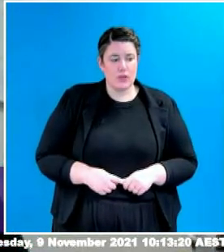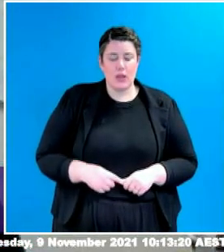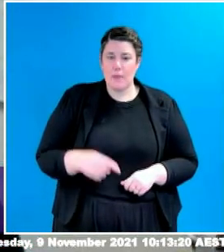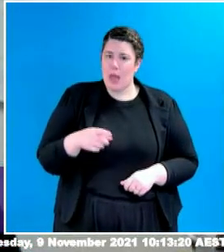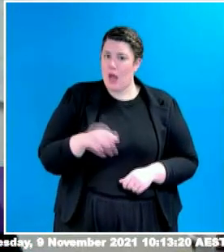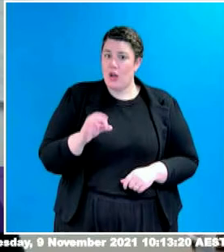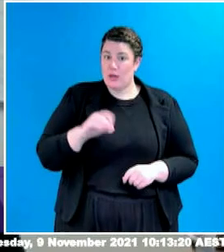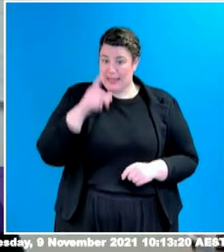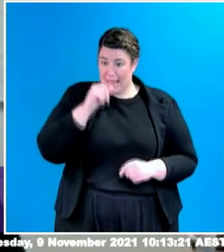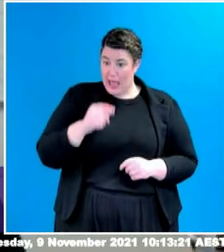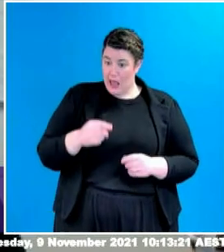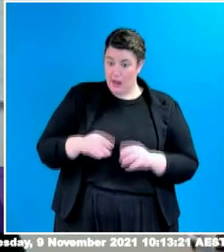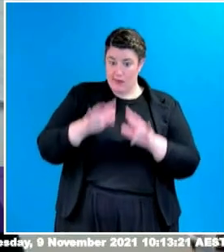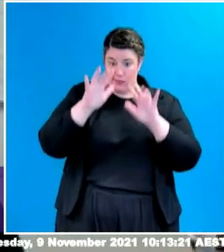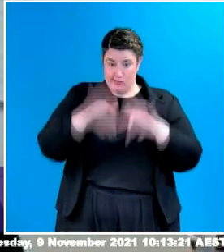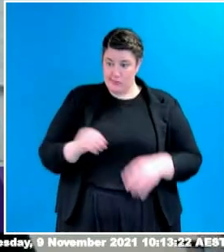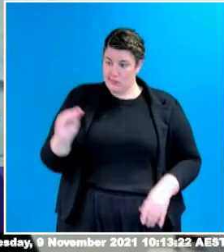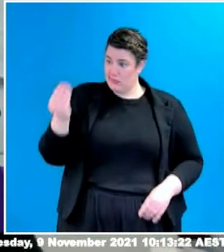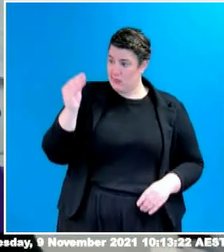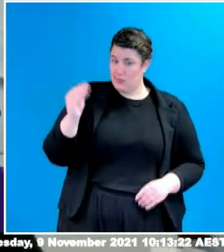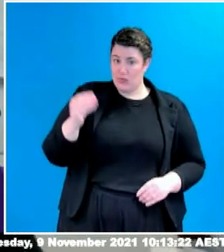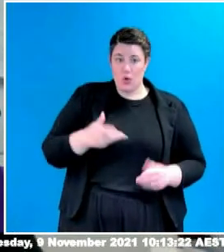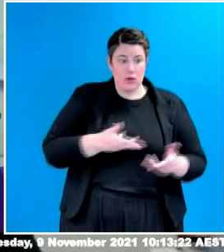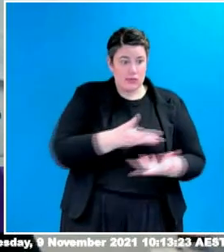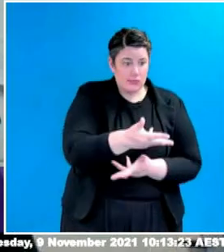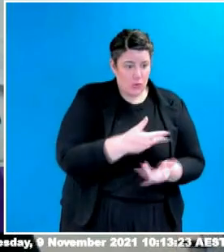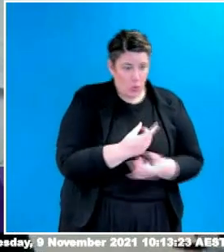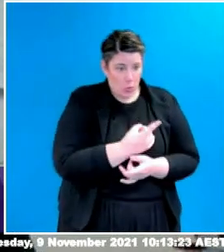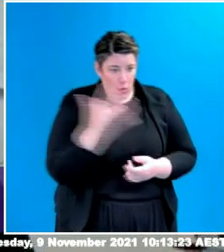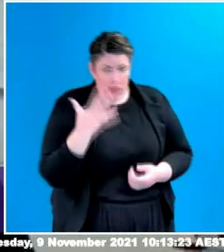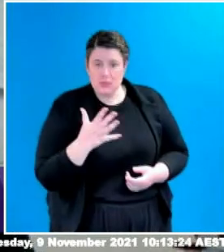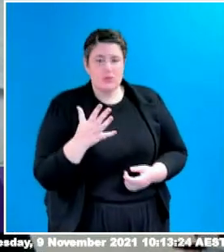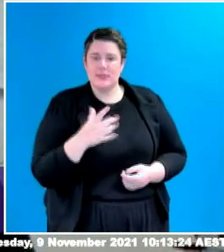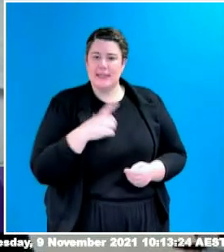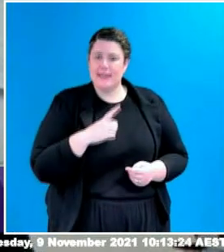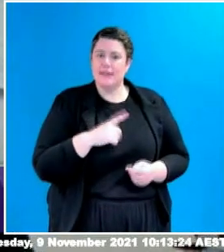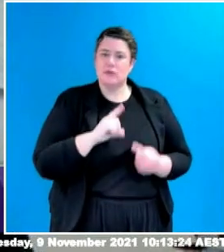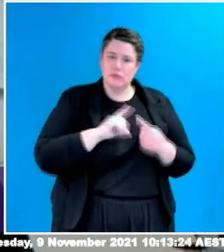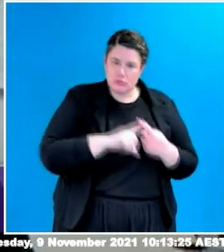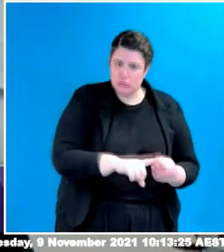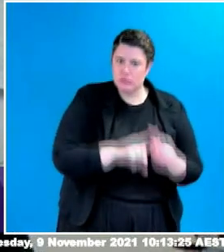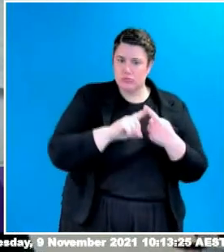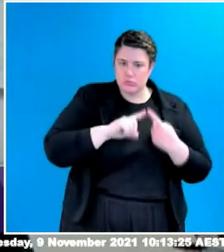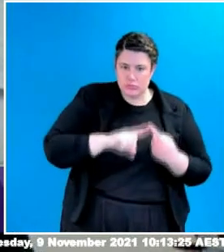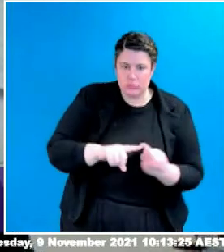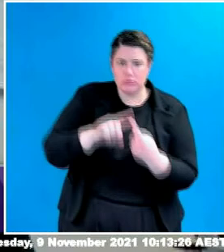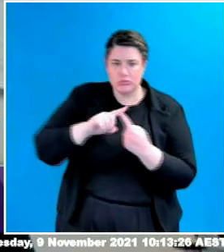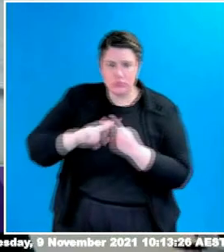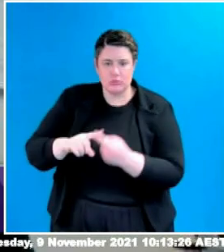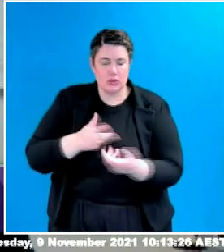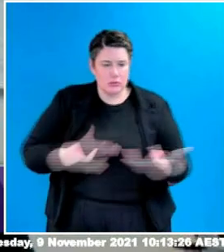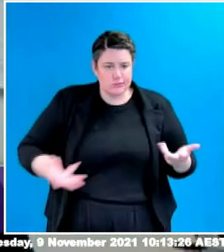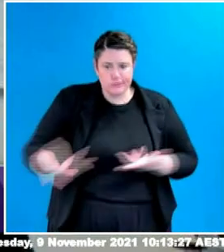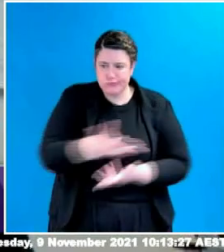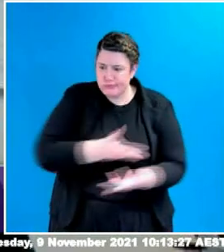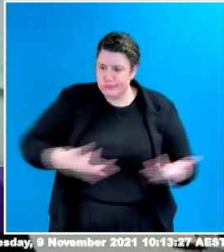You can't have that discussion once with organisations, it has to be a constant conversation with them.